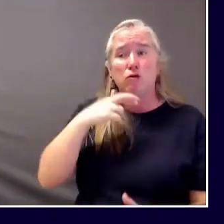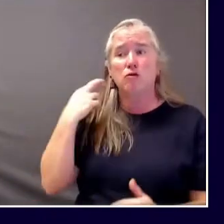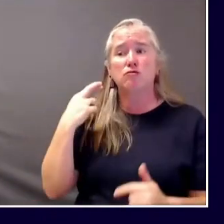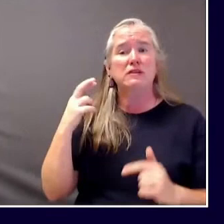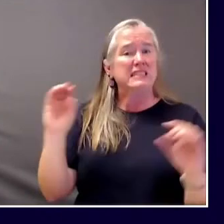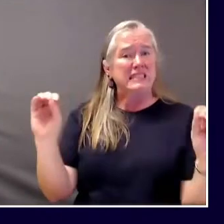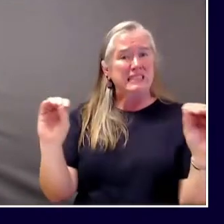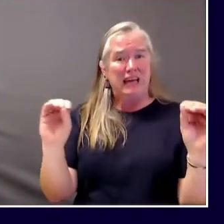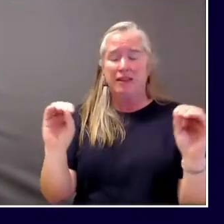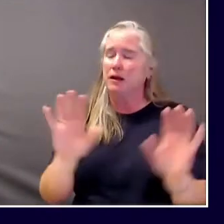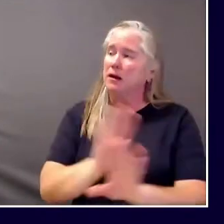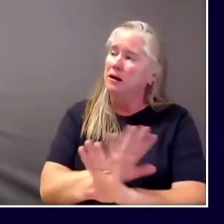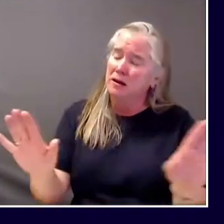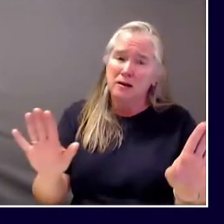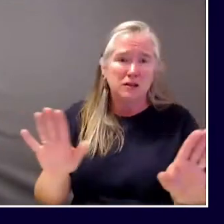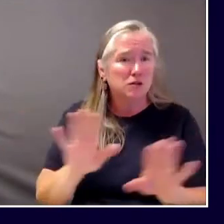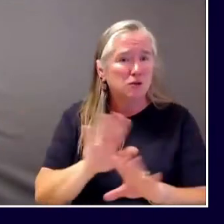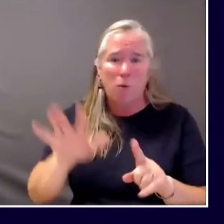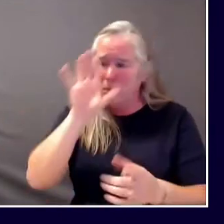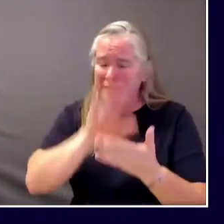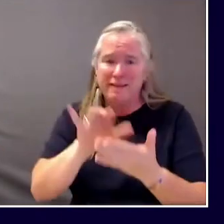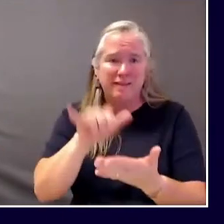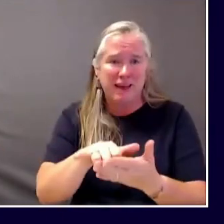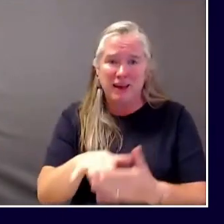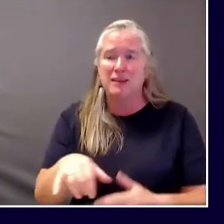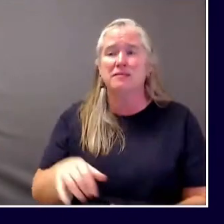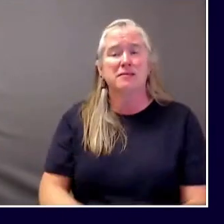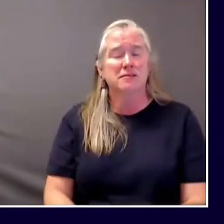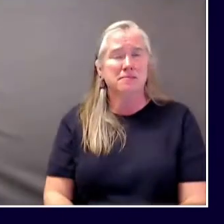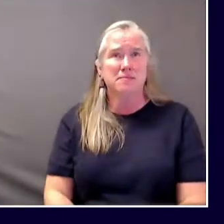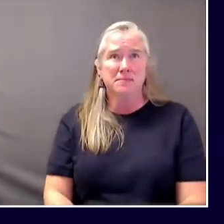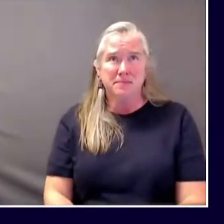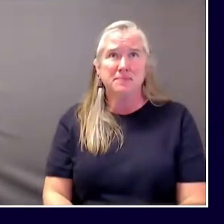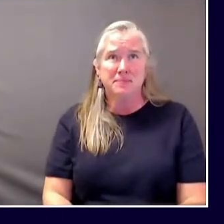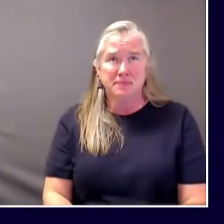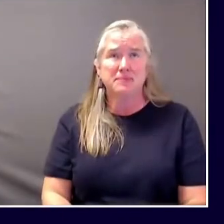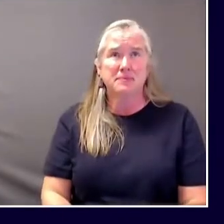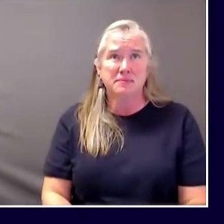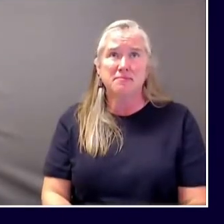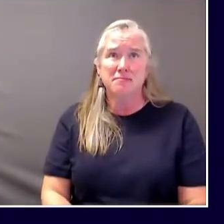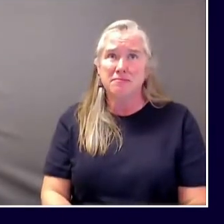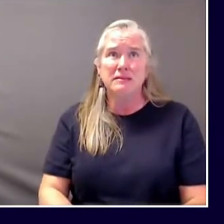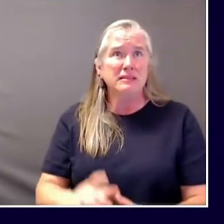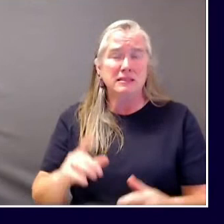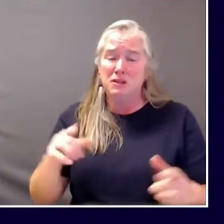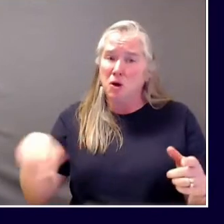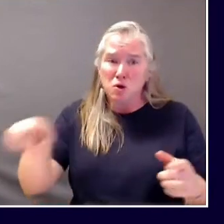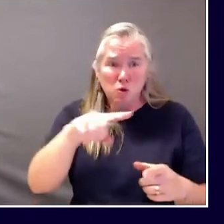don't be fooled